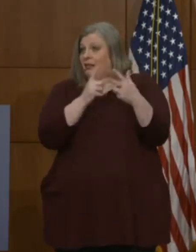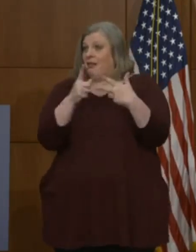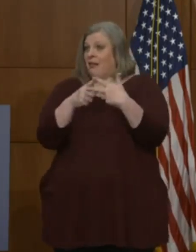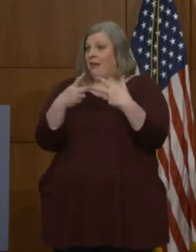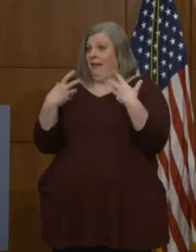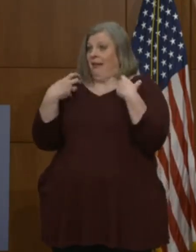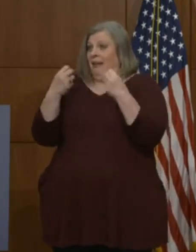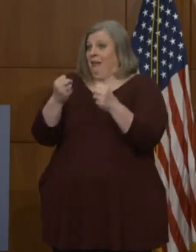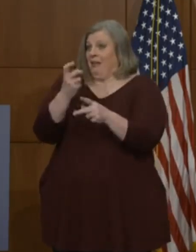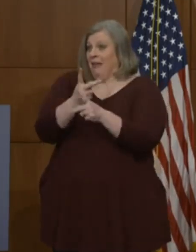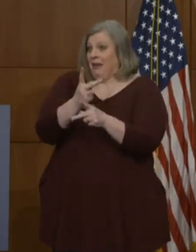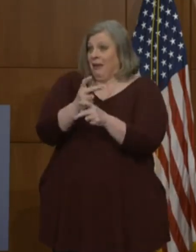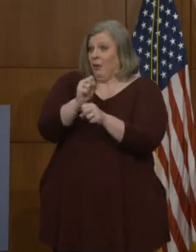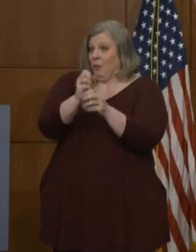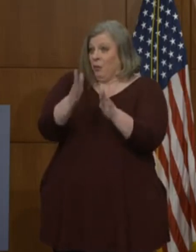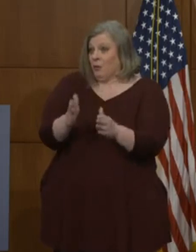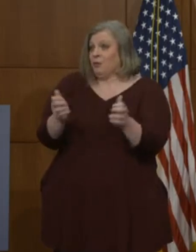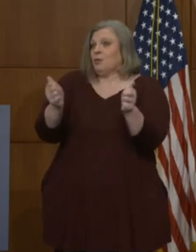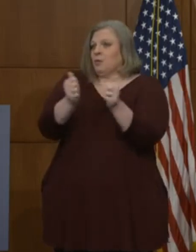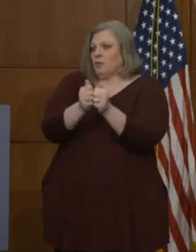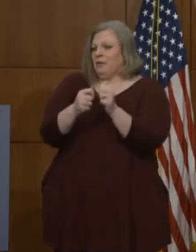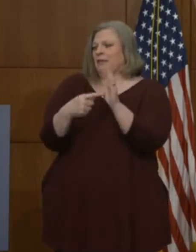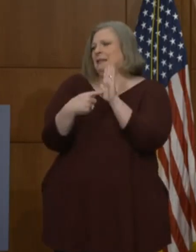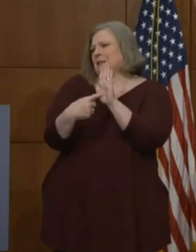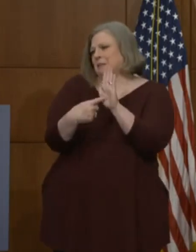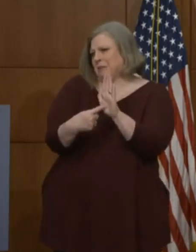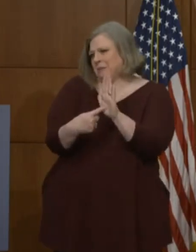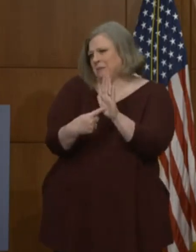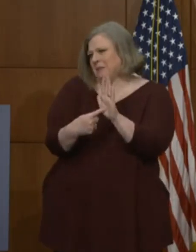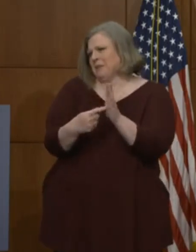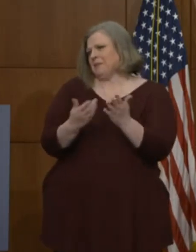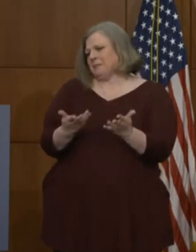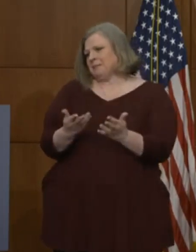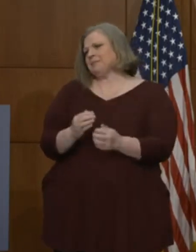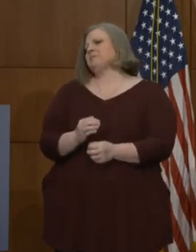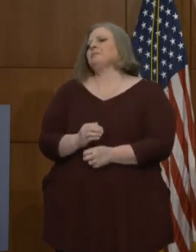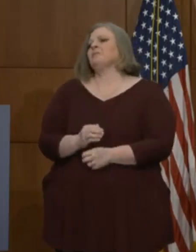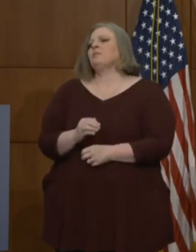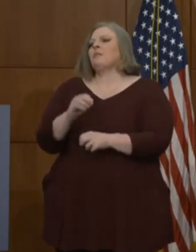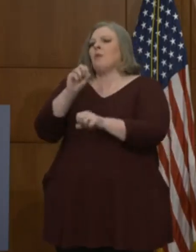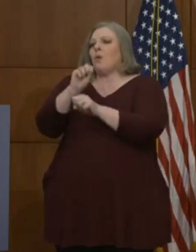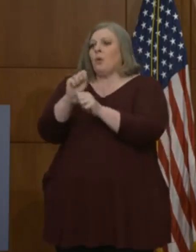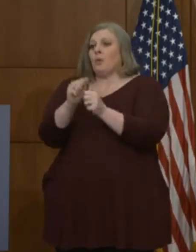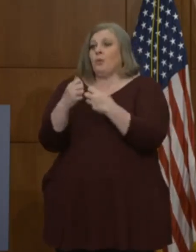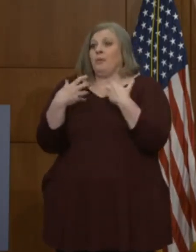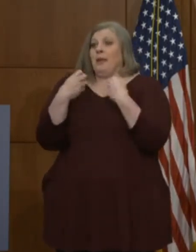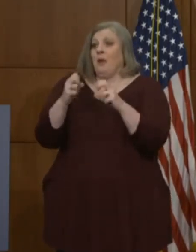BEEN FOCUSING ON THOSE ARE HOSPITALIZED. AND THOSE THAT HOSPITALIZED. AND THOSE THAT HAVE HEALTH CARE WORK WE’RE HAVE HEALTH CARE WORK WE’RE SYMPTOMS WE’VE EXPANDED THAT TO SYMPTOMS WE’VE EXPANDED THAT TO INCLUDE AND THIS IS WORK FROM